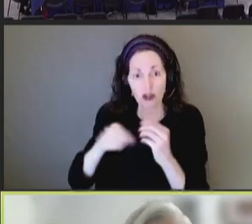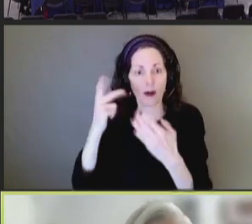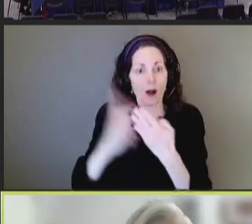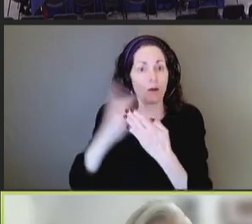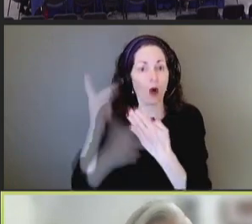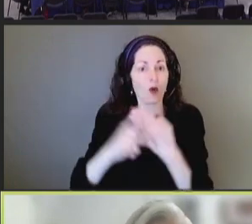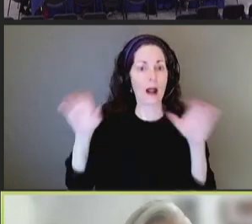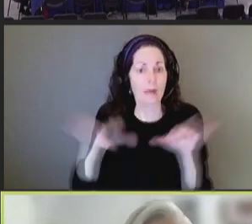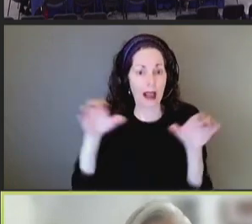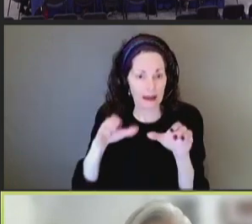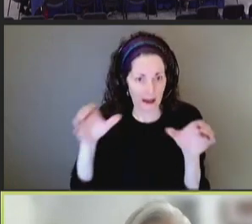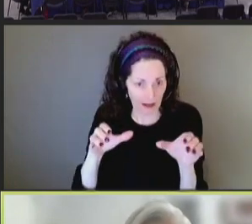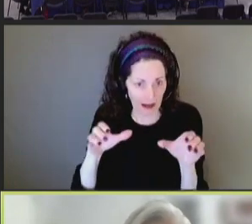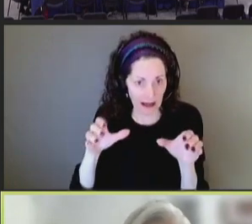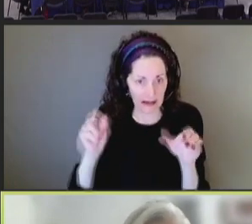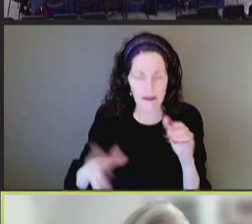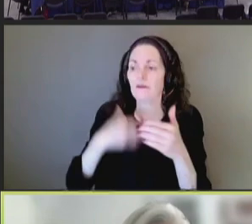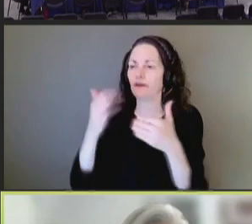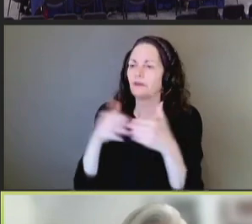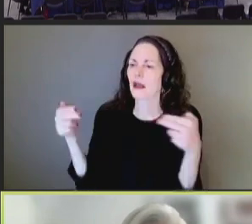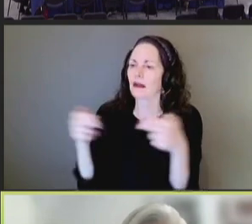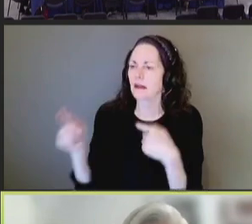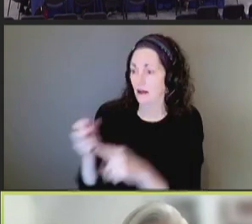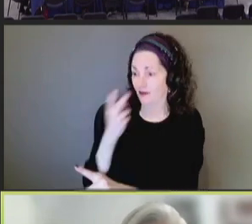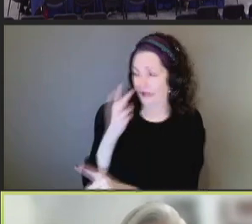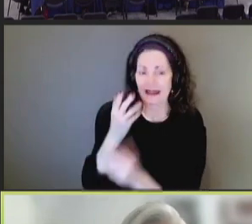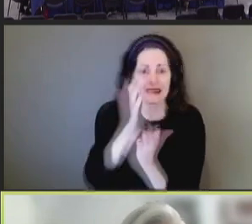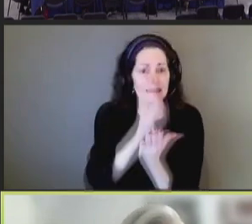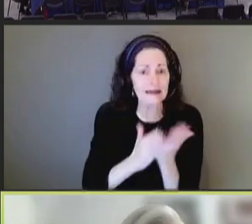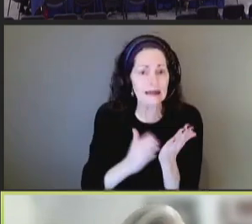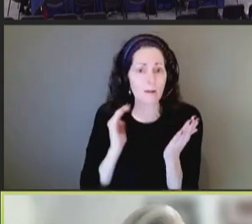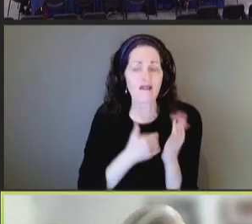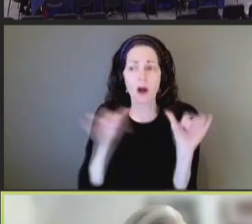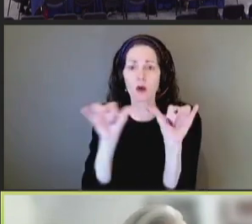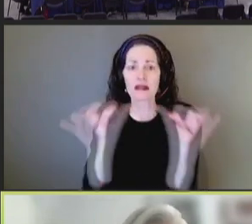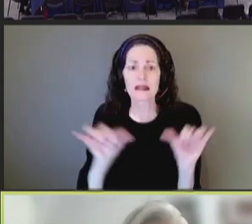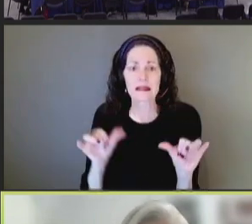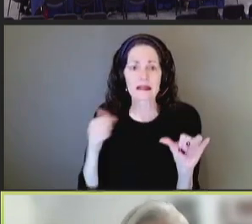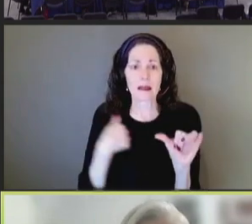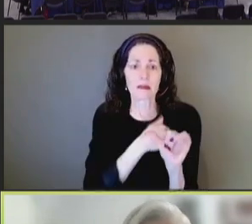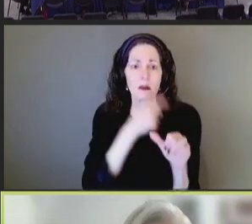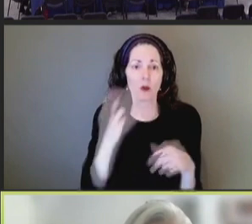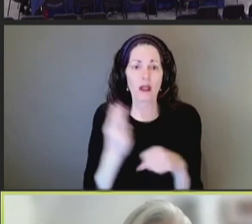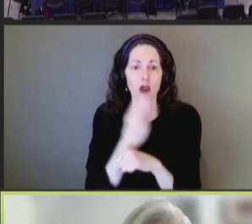So, just listed here are some of the systems that we used. And some of these may be familiar